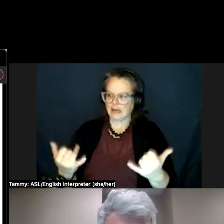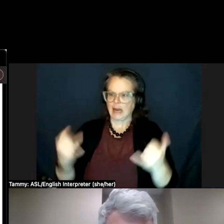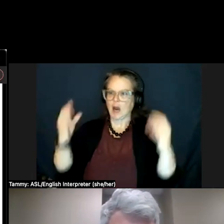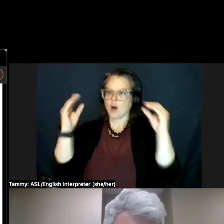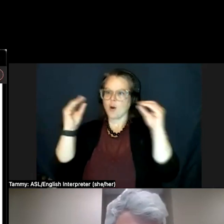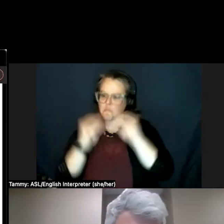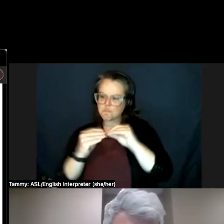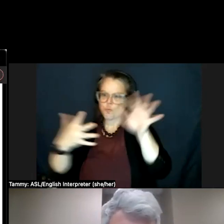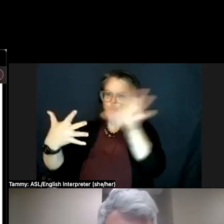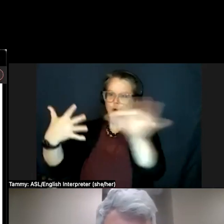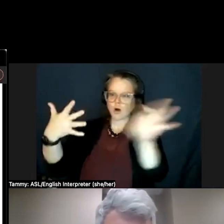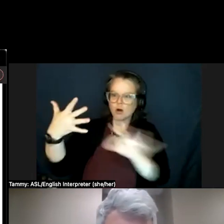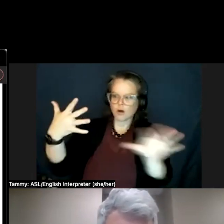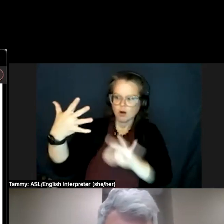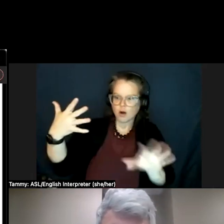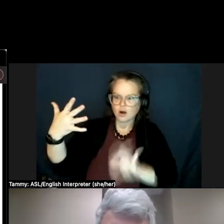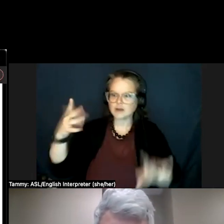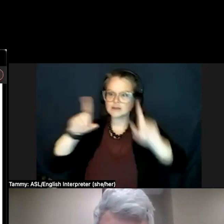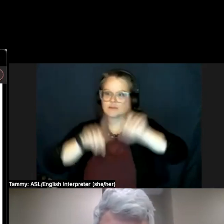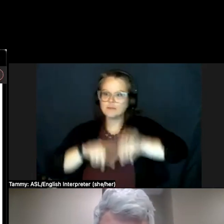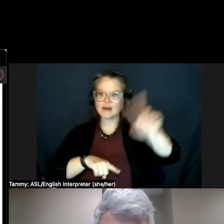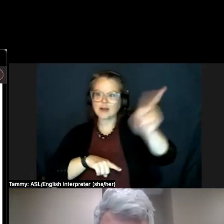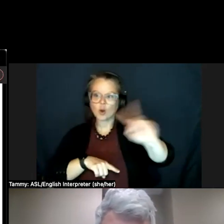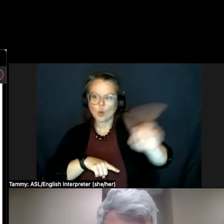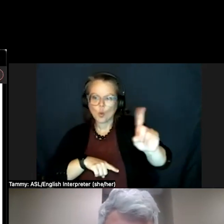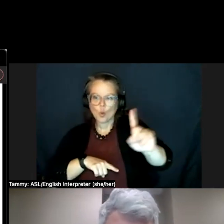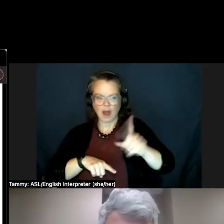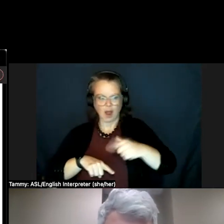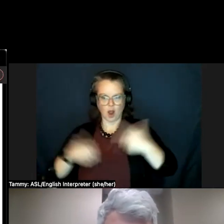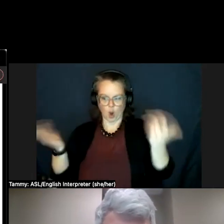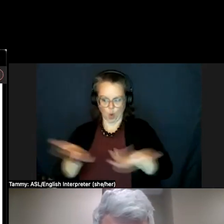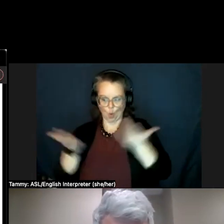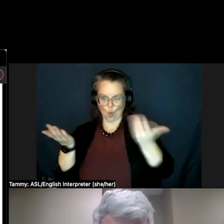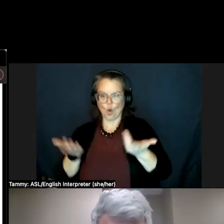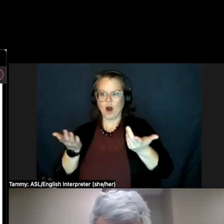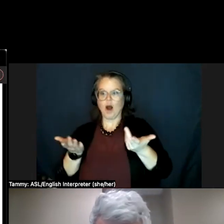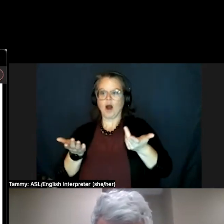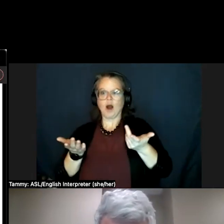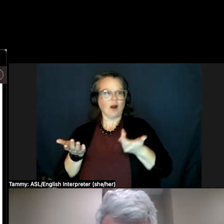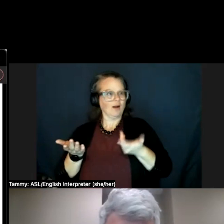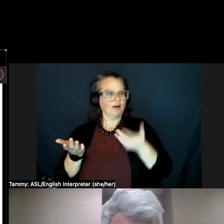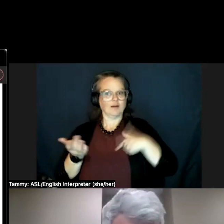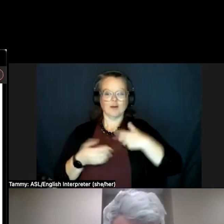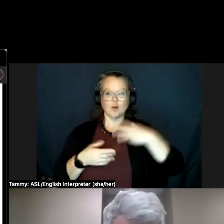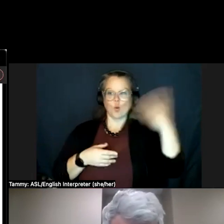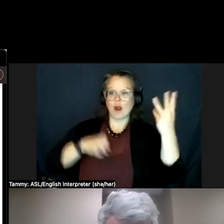and very real-time decision-making situations. So we're very happy to have 2Ship. It's simplified